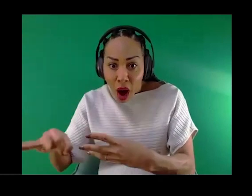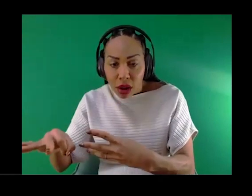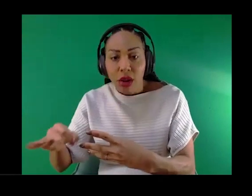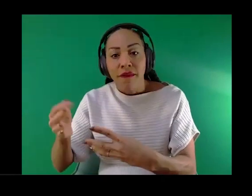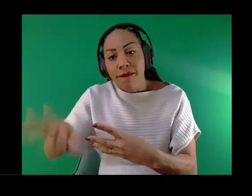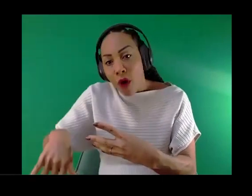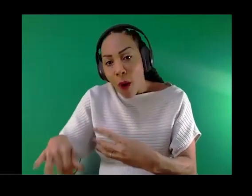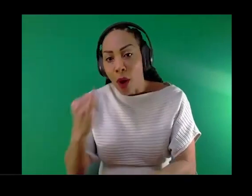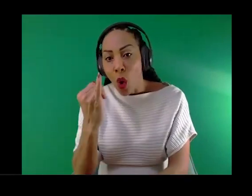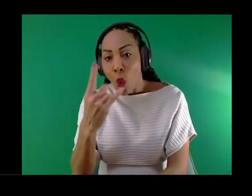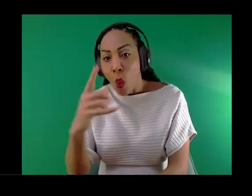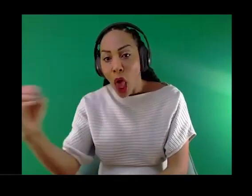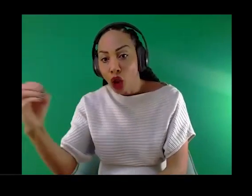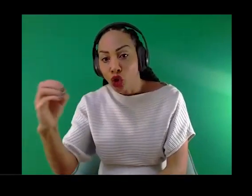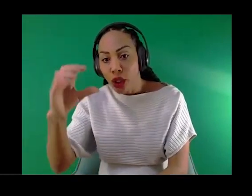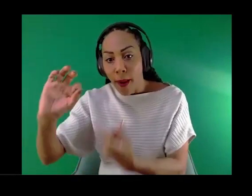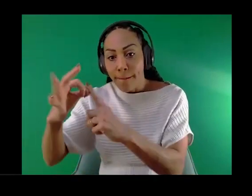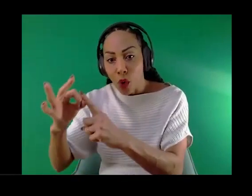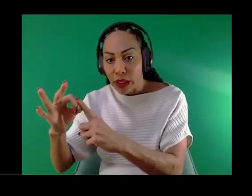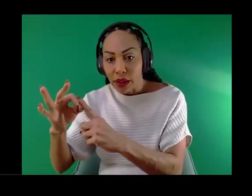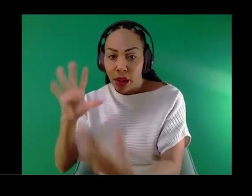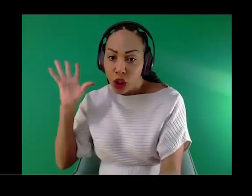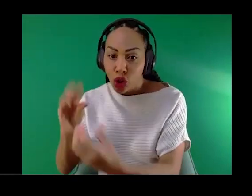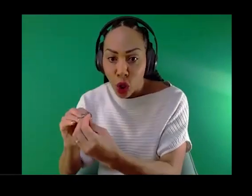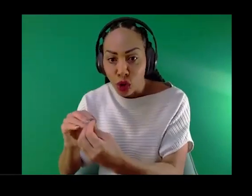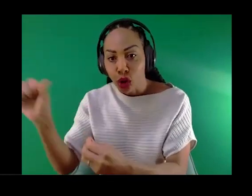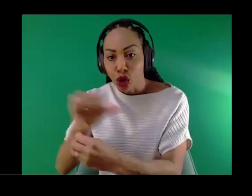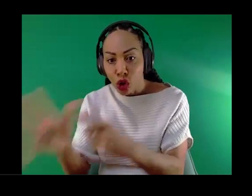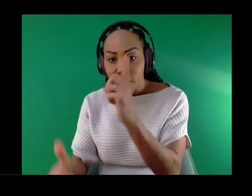second part of that Assessment program we'll be looking to score 40 points looking at the